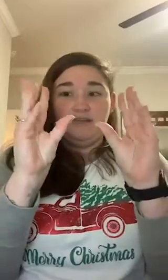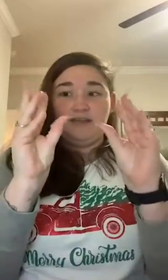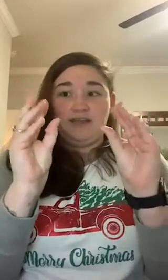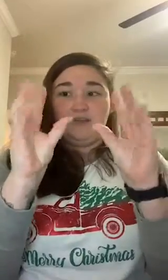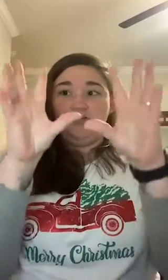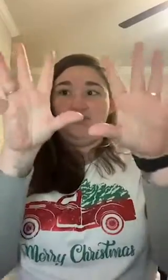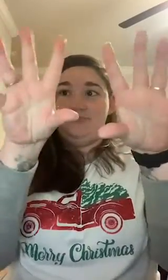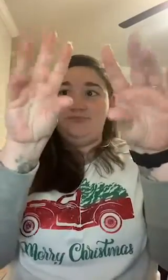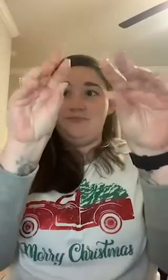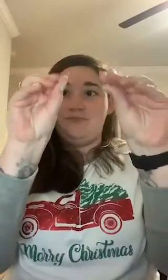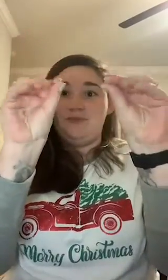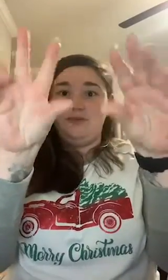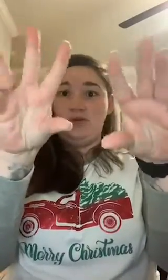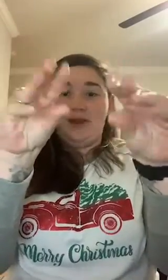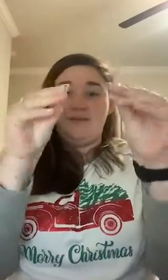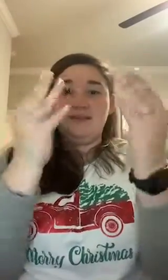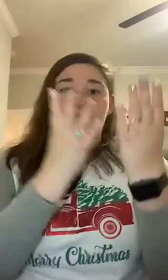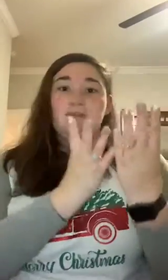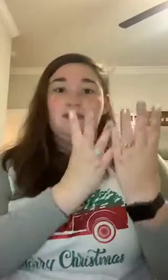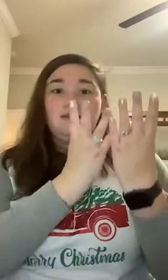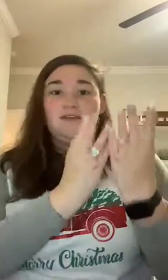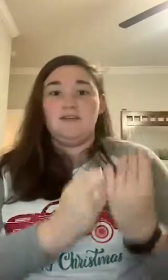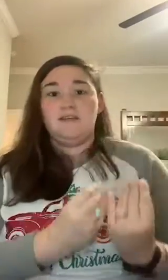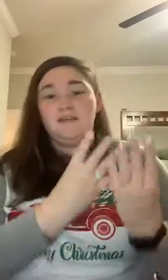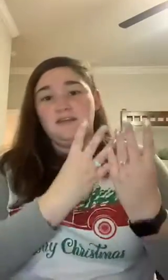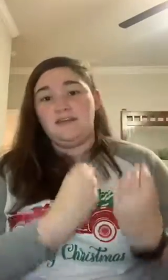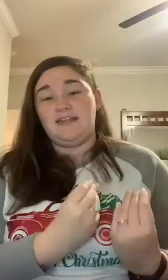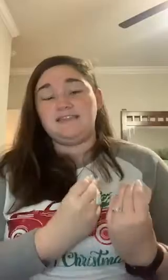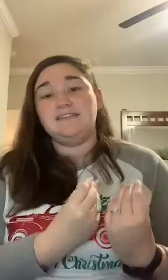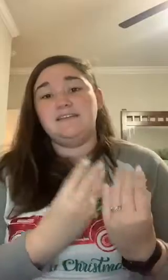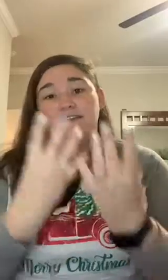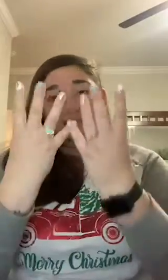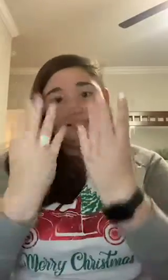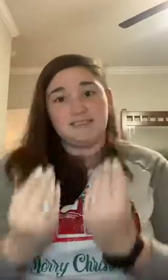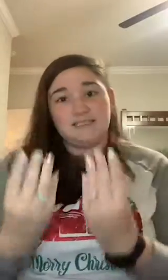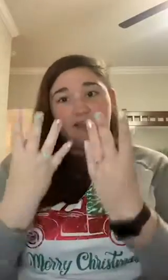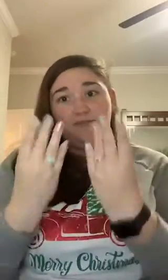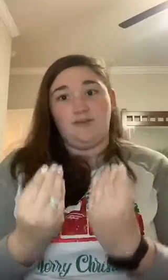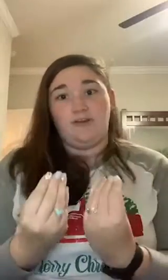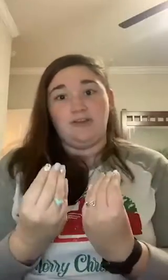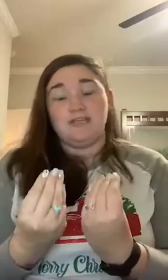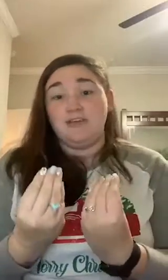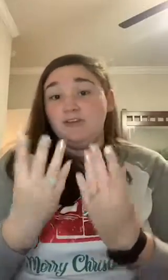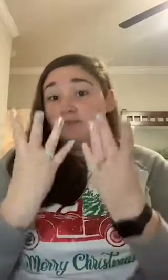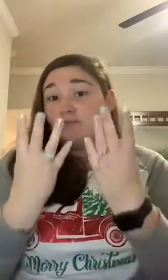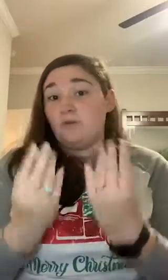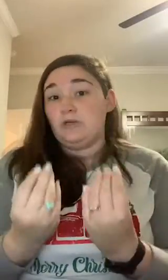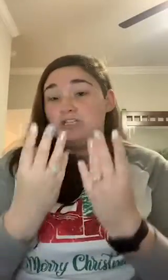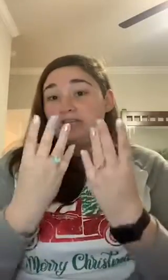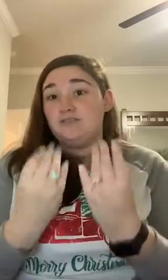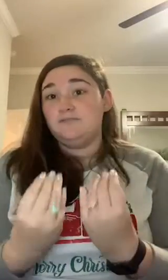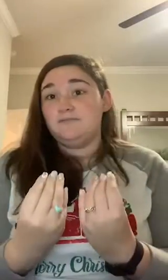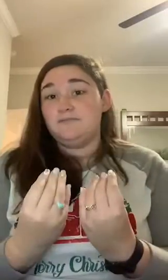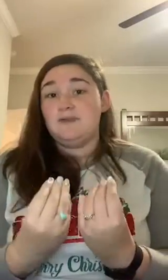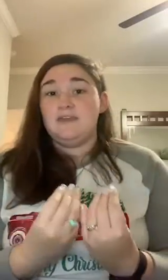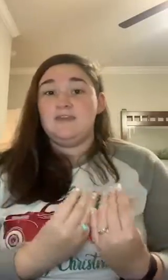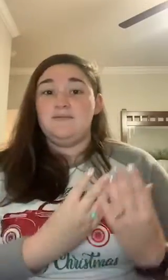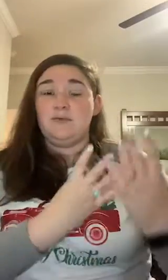like you're grabbing something that's the... this is the sign for tender or gentle but we're going